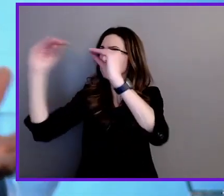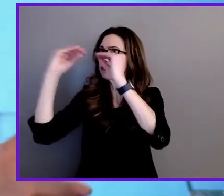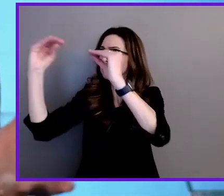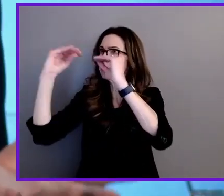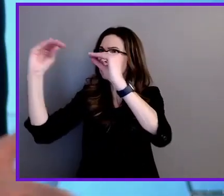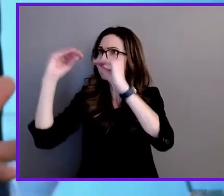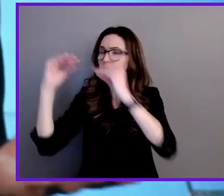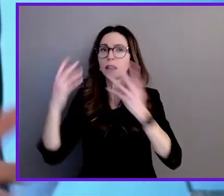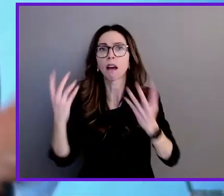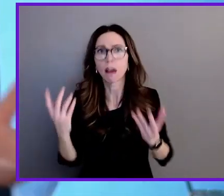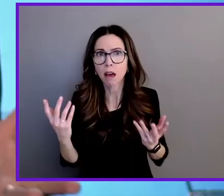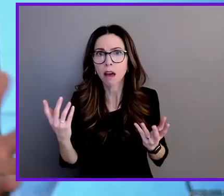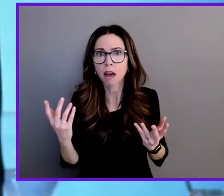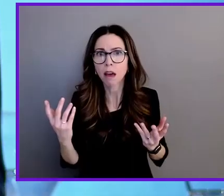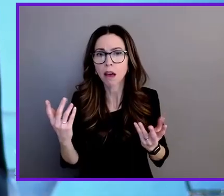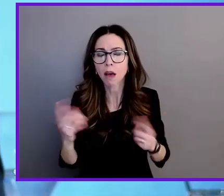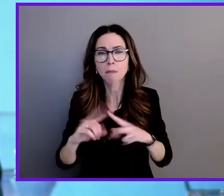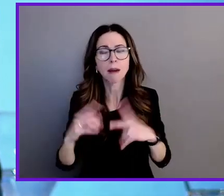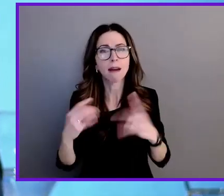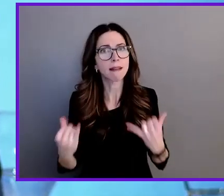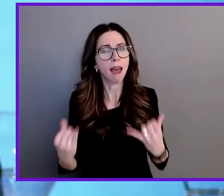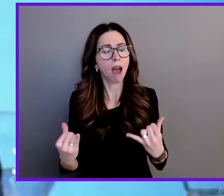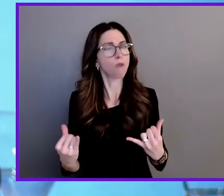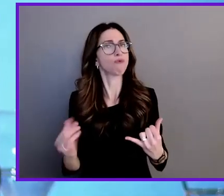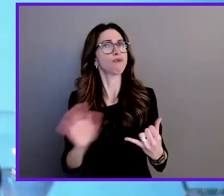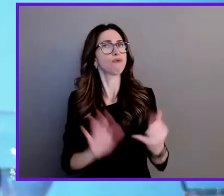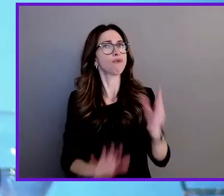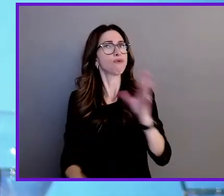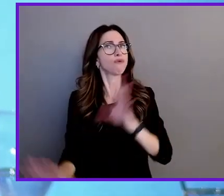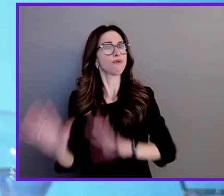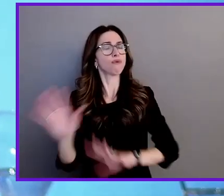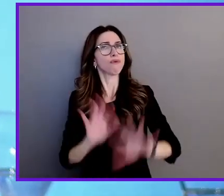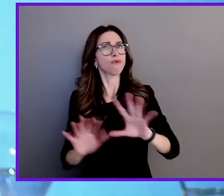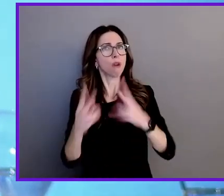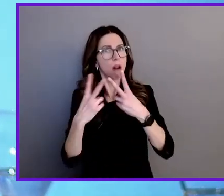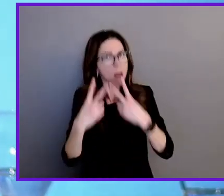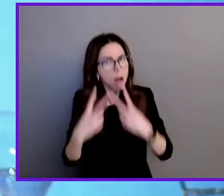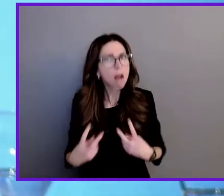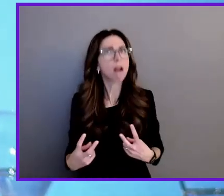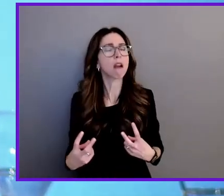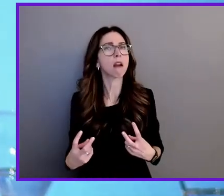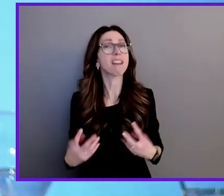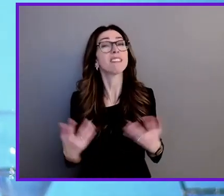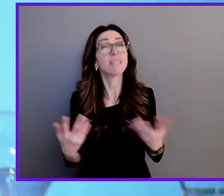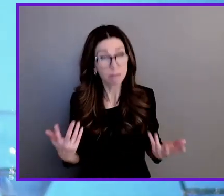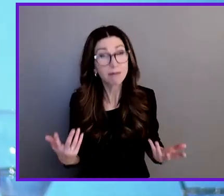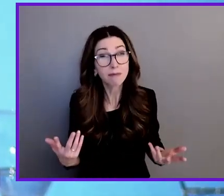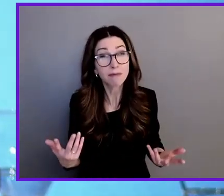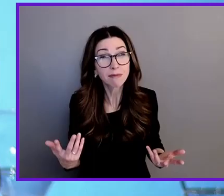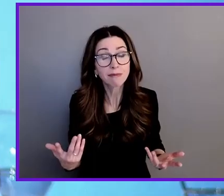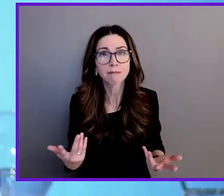of Enlightenment. The triumphant European civilization